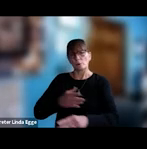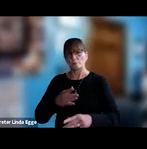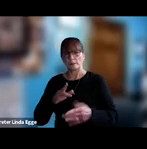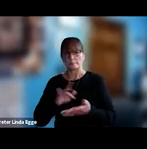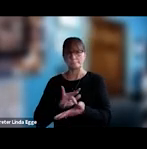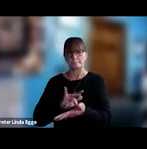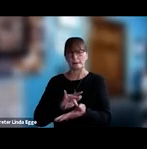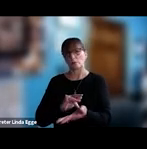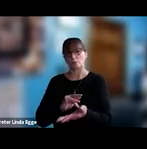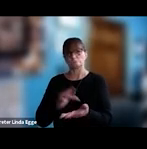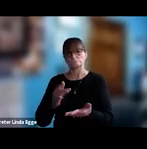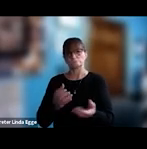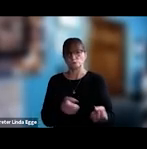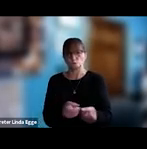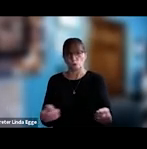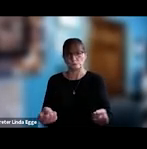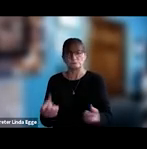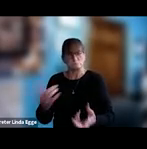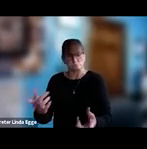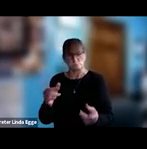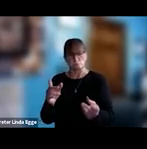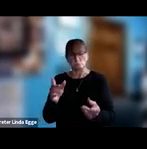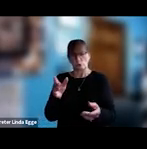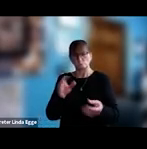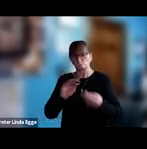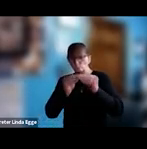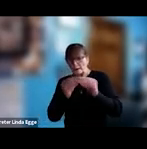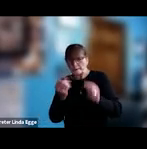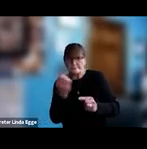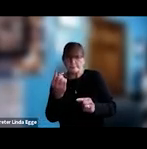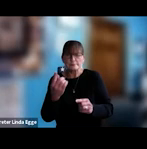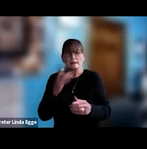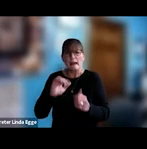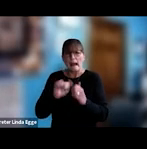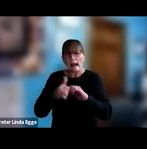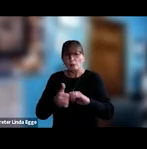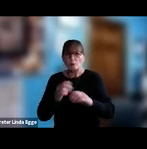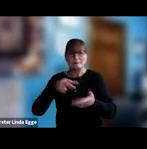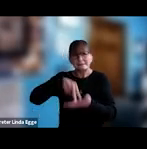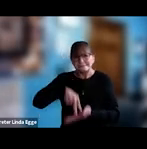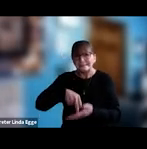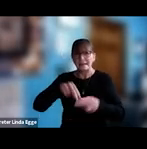where you're kind of rating things, you know, how long they can stand, how long they can sit,